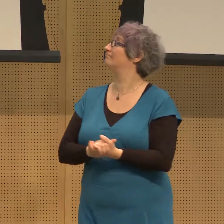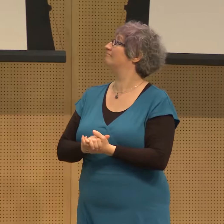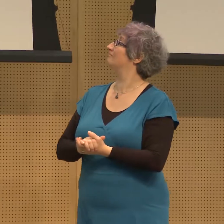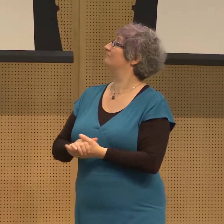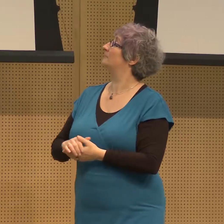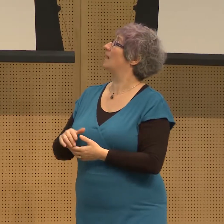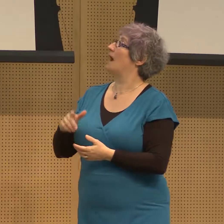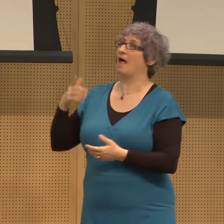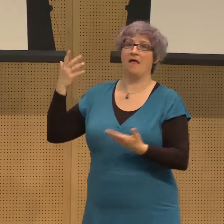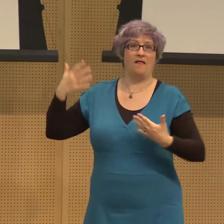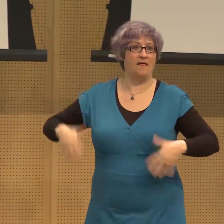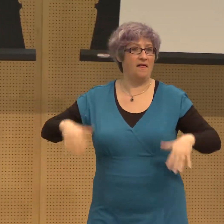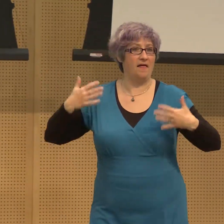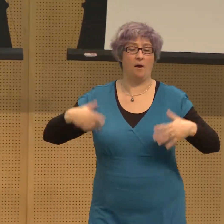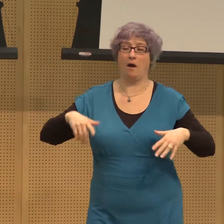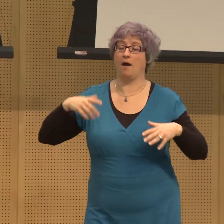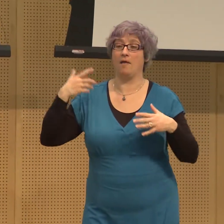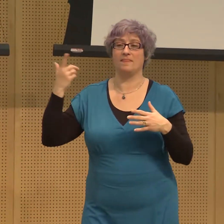and with her permission, I did.